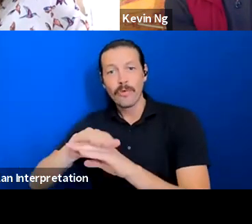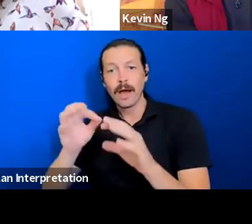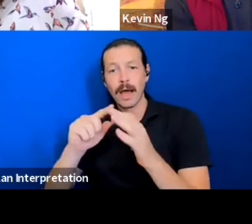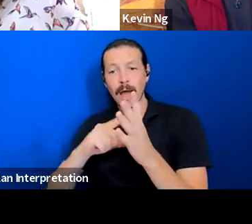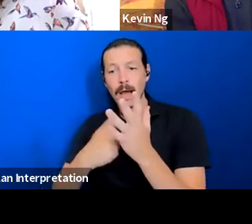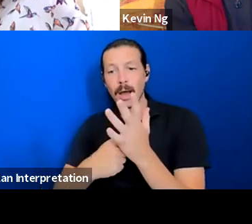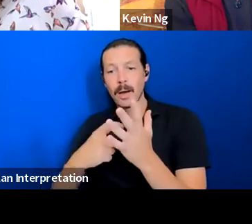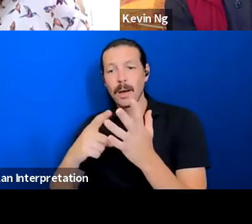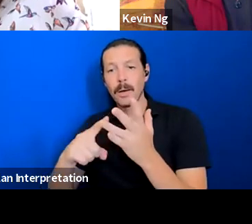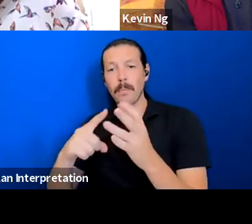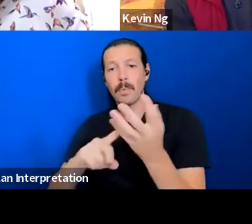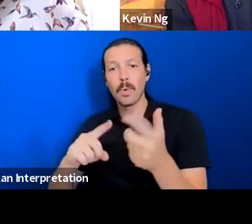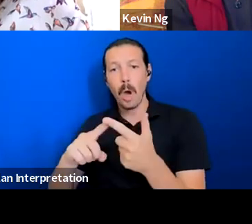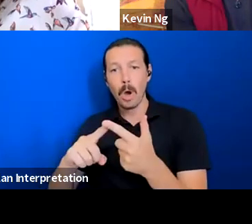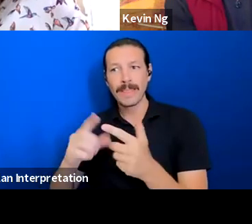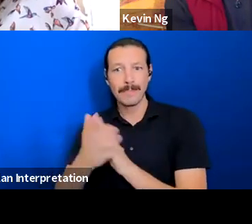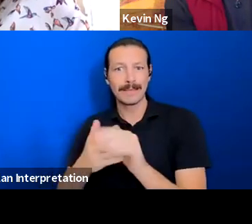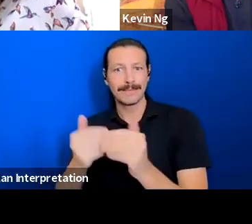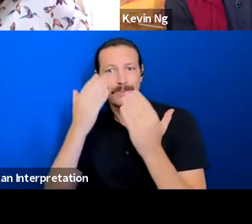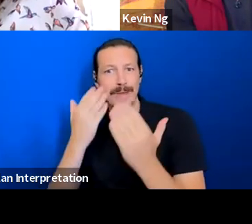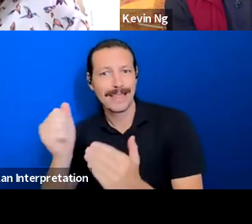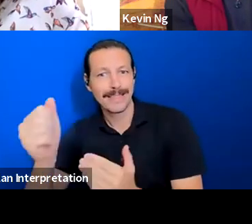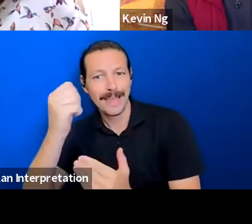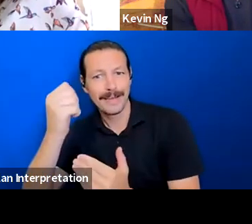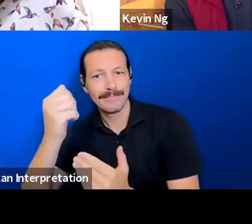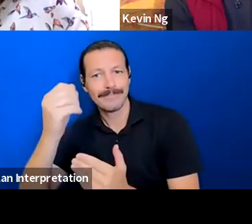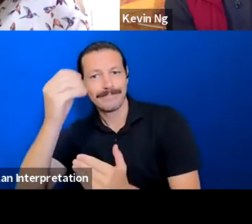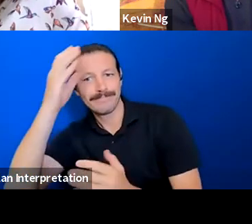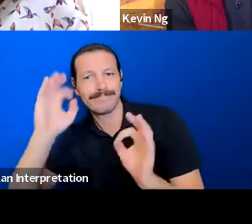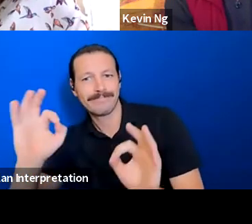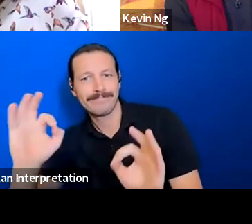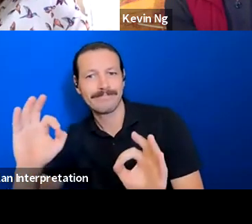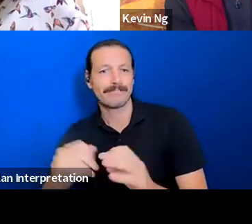Ali what's been your experience of agreements and mind changing in meetings.